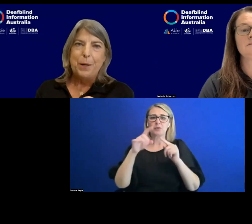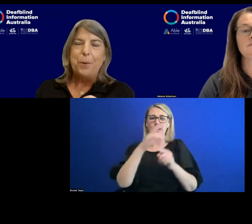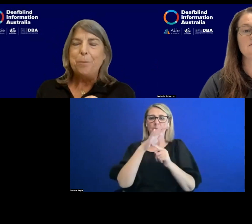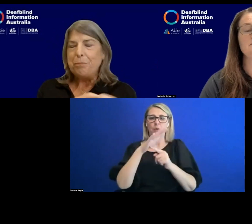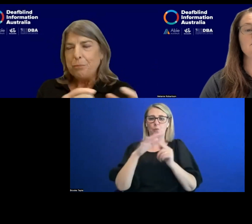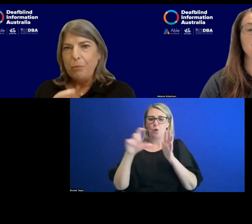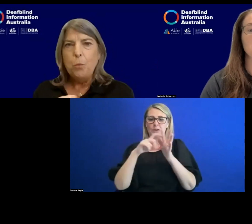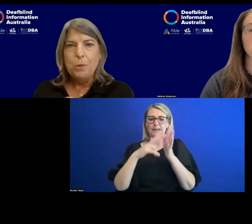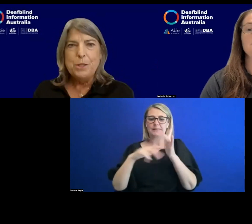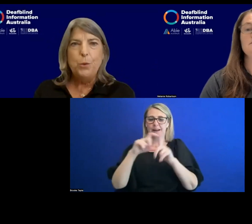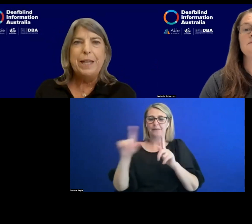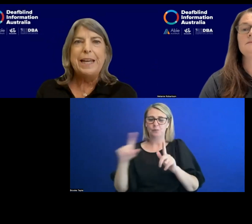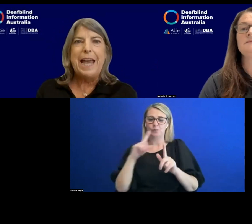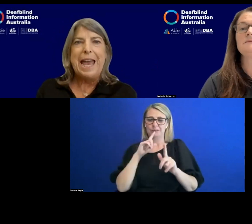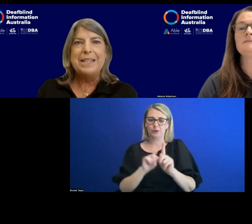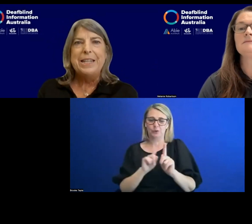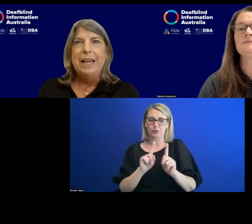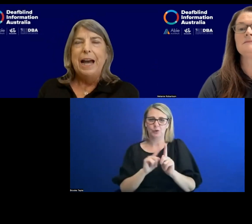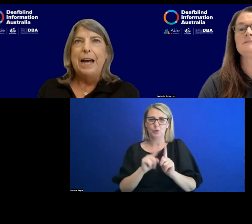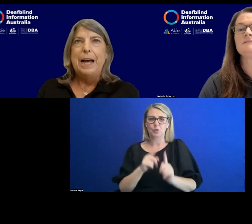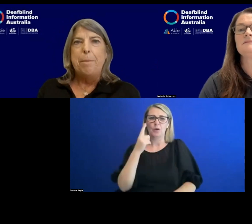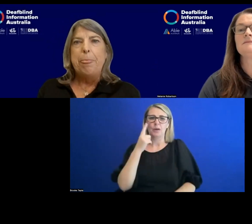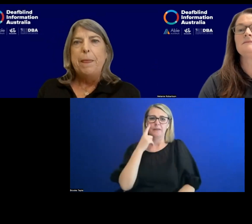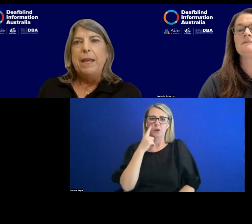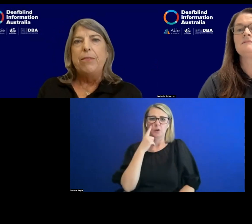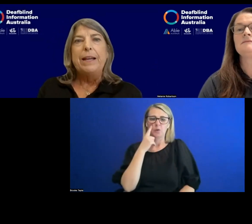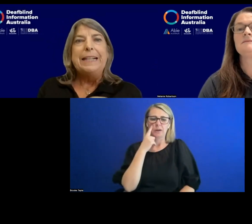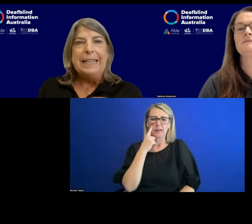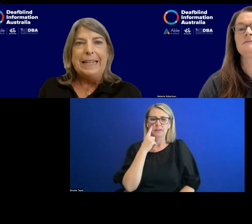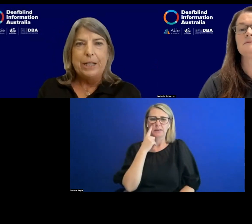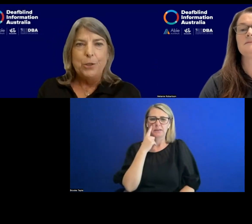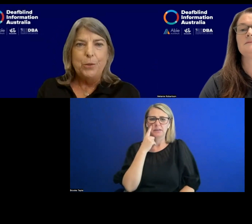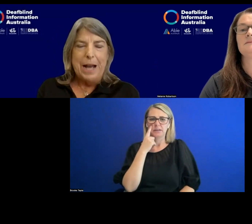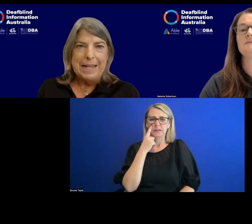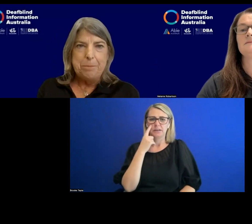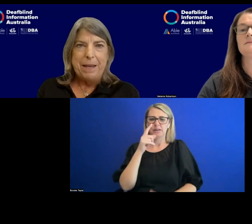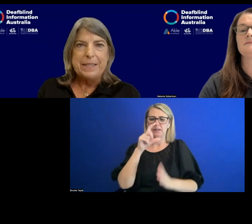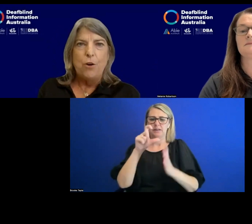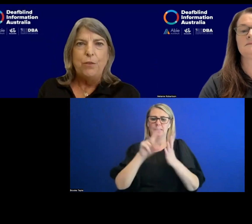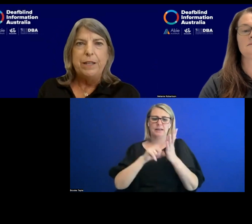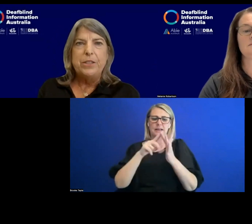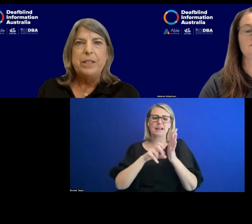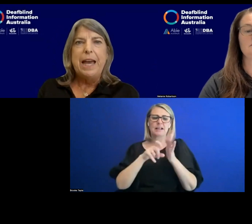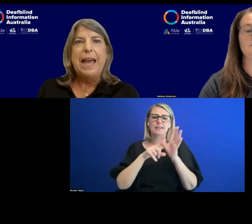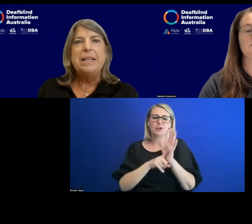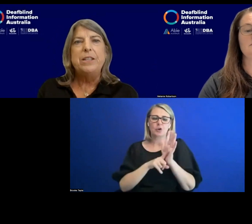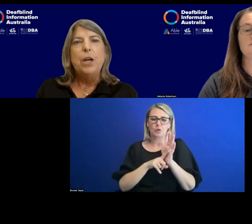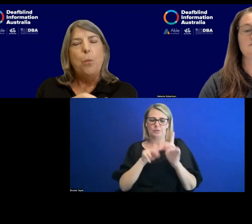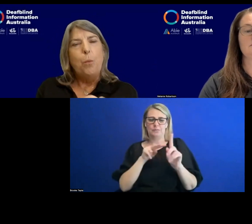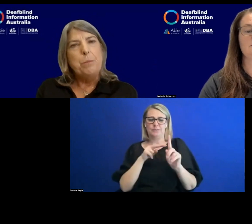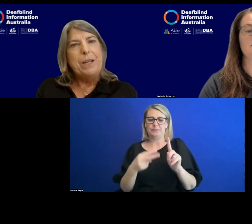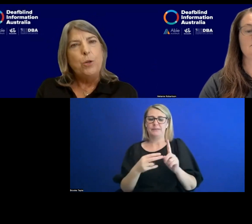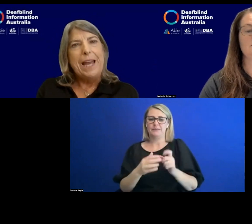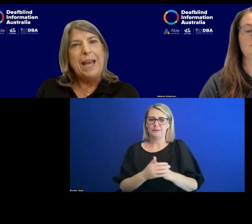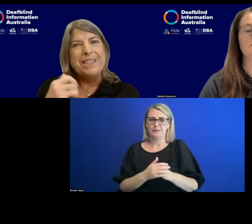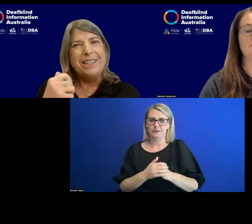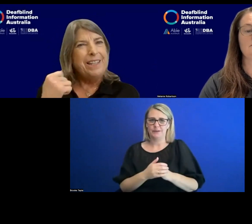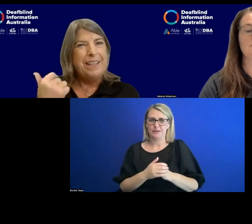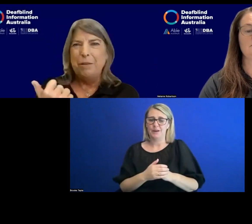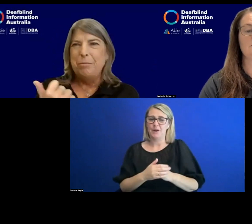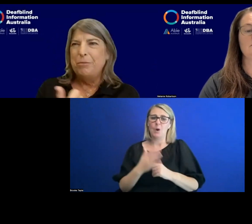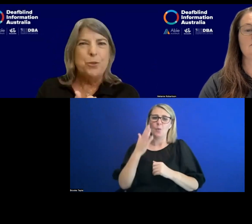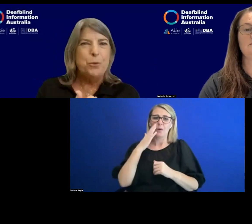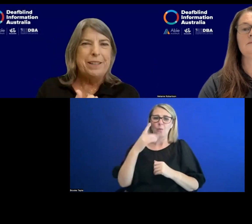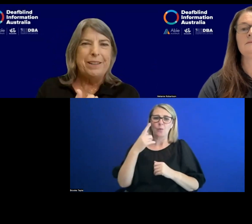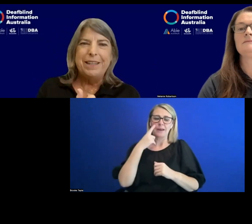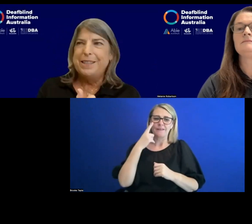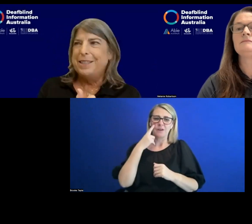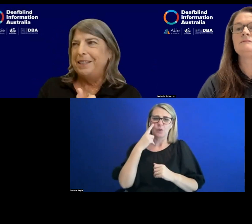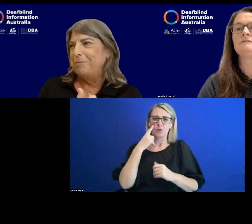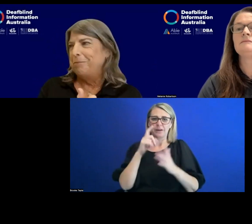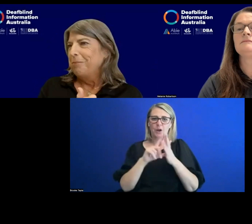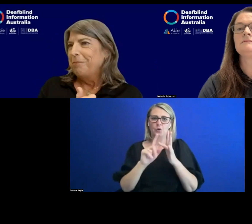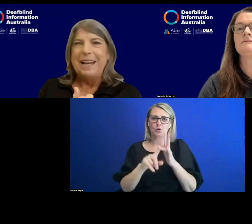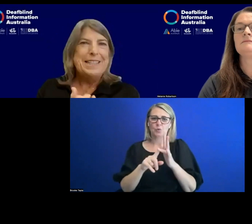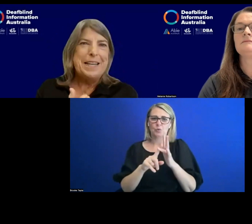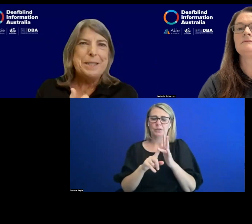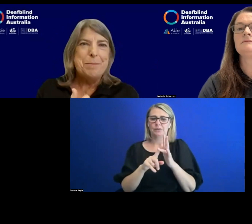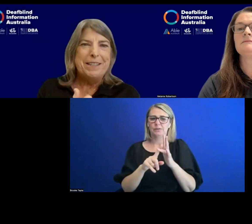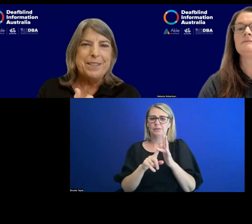well was looking at the clinical aspects of it and when we look at doing these assessments,